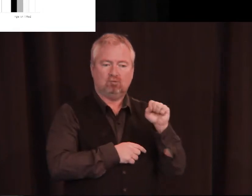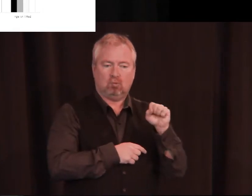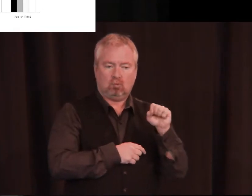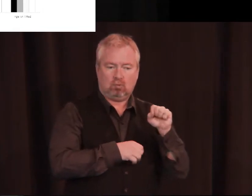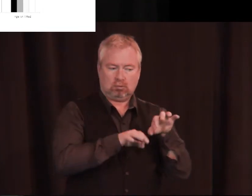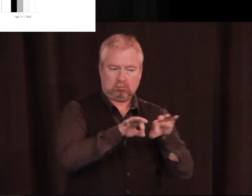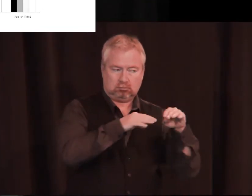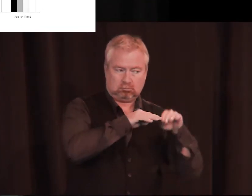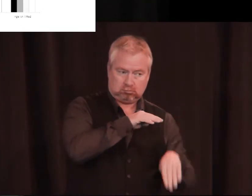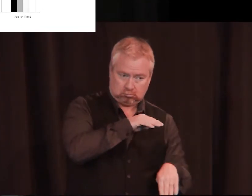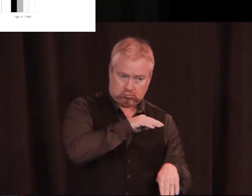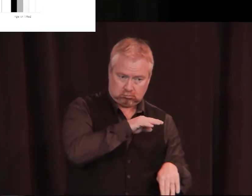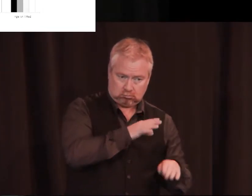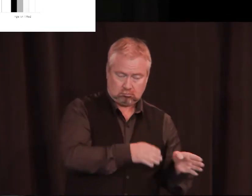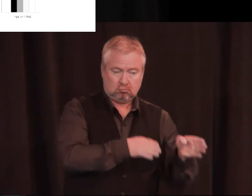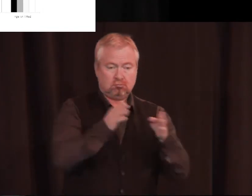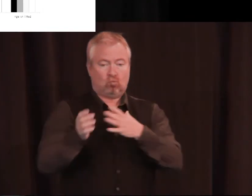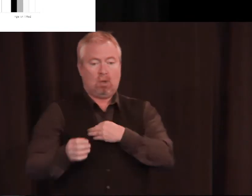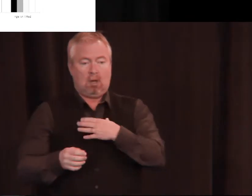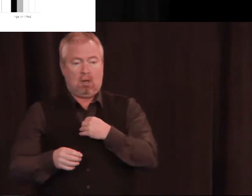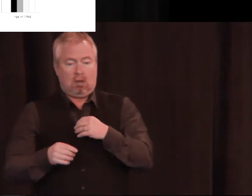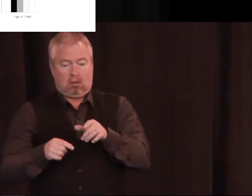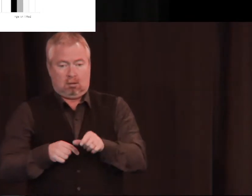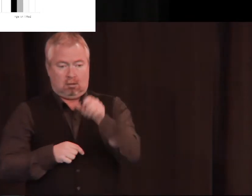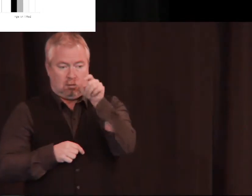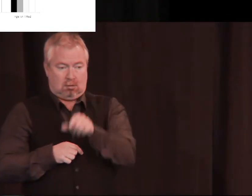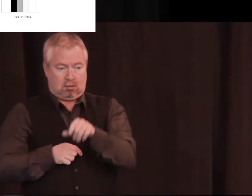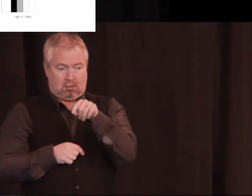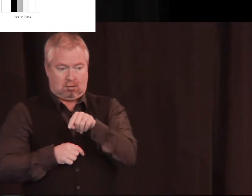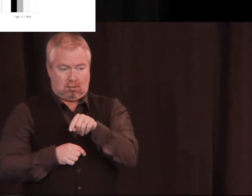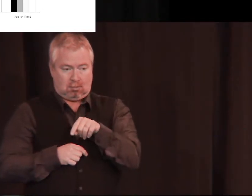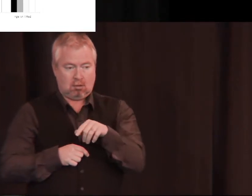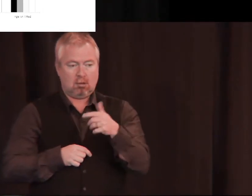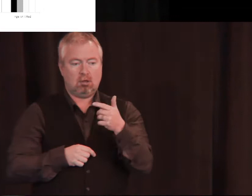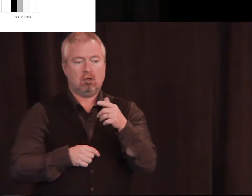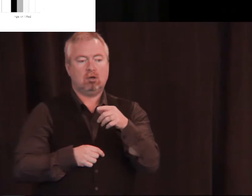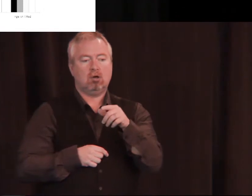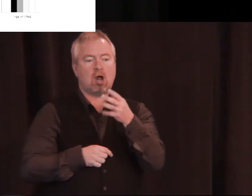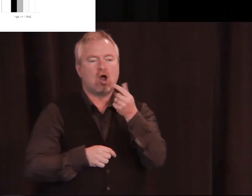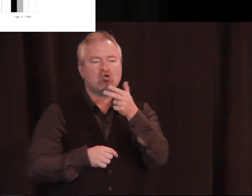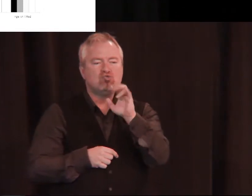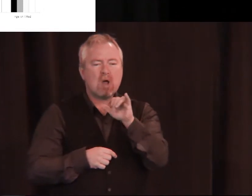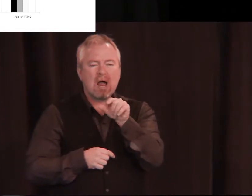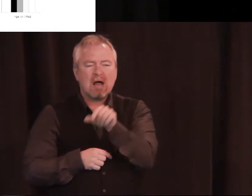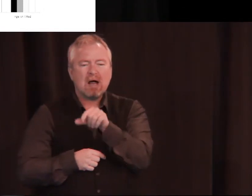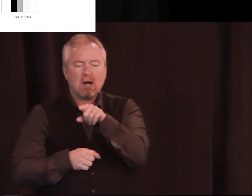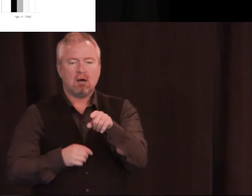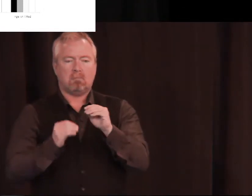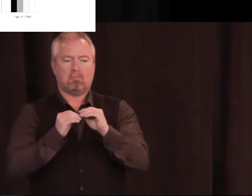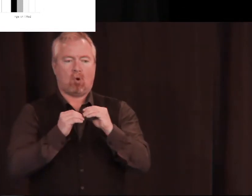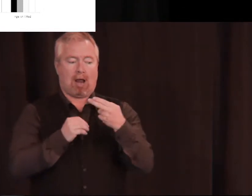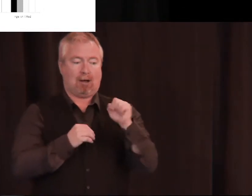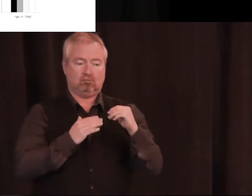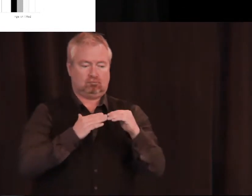the white bar shows mothers -- the white bars and the light gray bars show mothers that had a college degree or better.